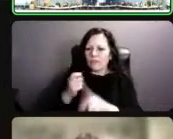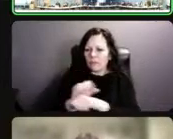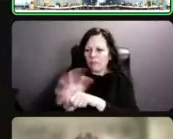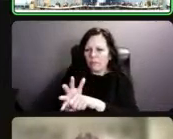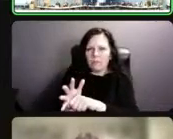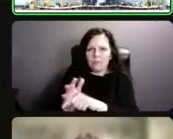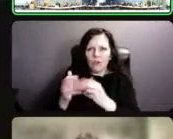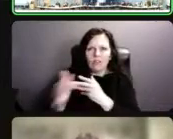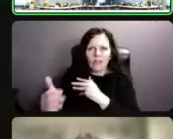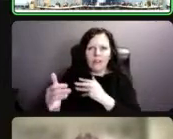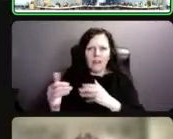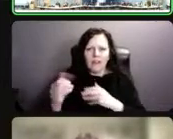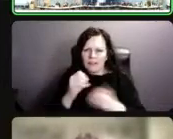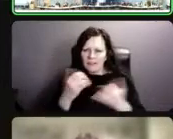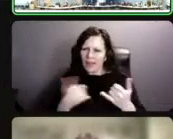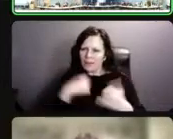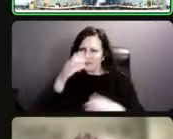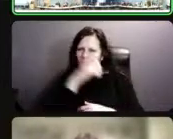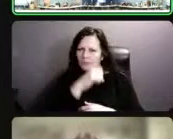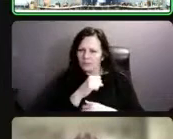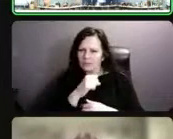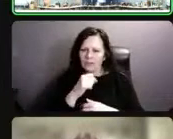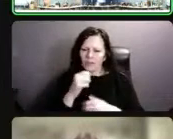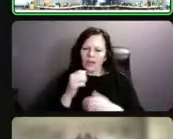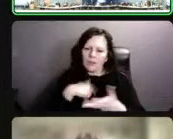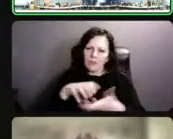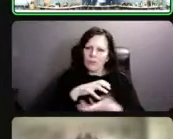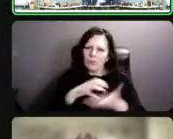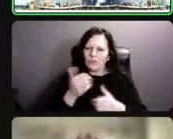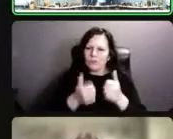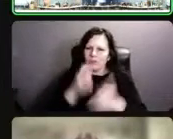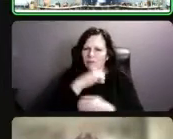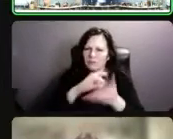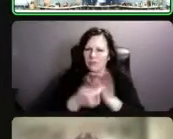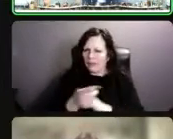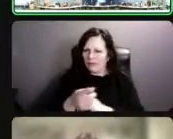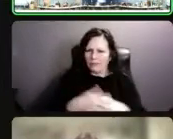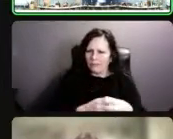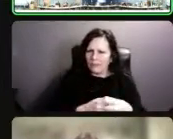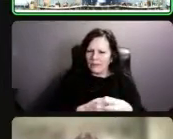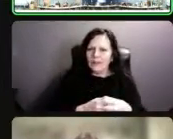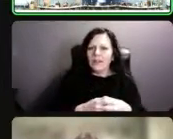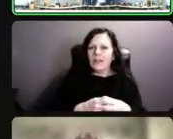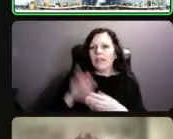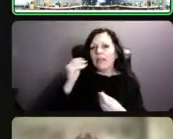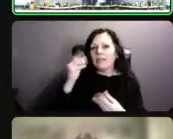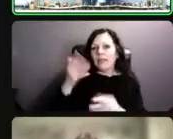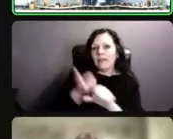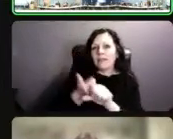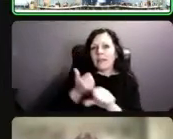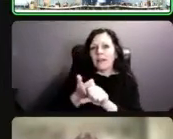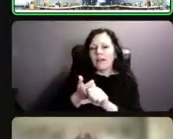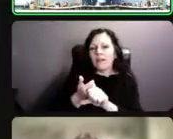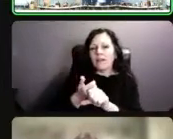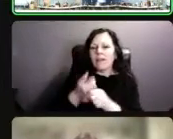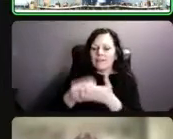FOLKS WHO WOULD BE PAYING INSIDE BECAUSE OF THE CHANGES WITH THE PANDEMICS.